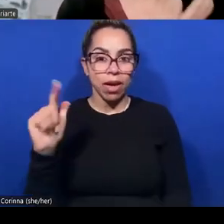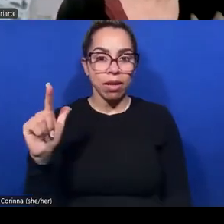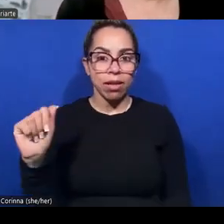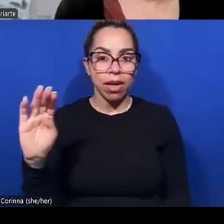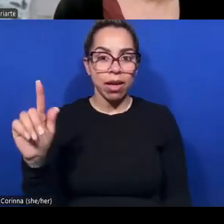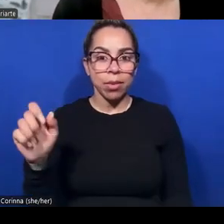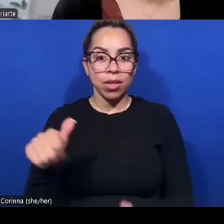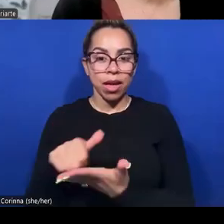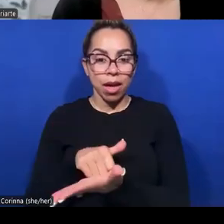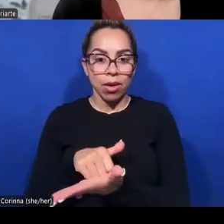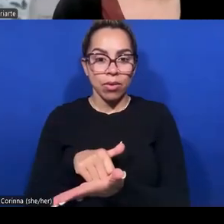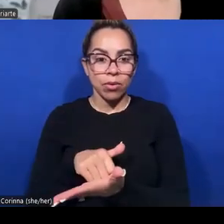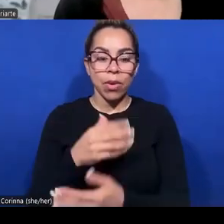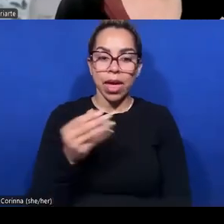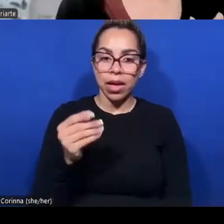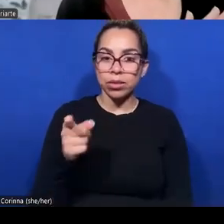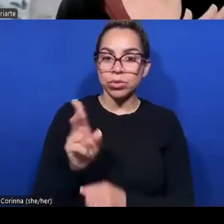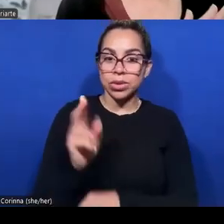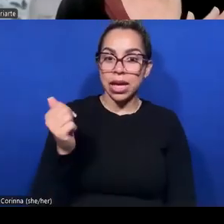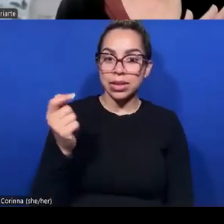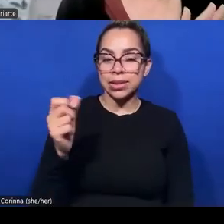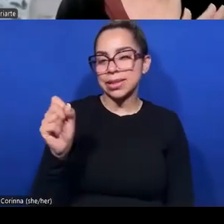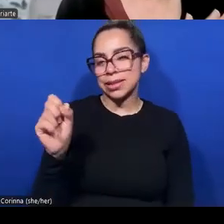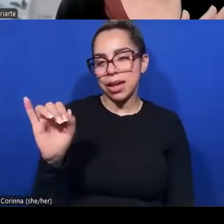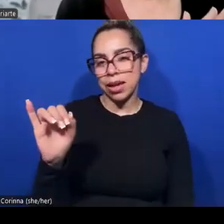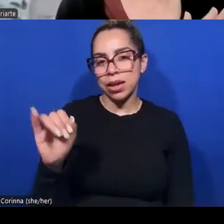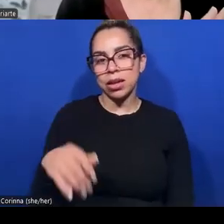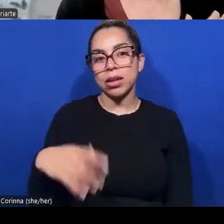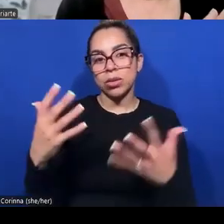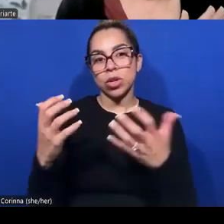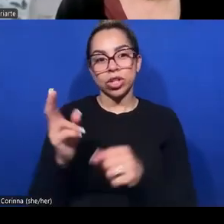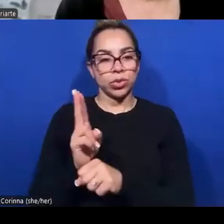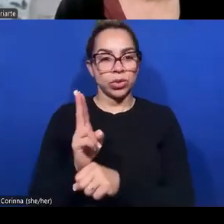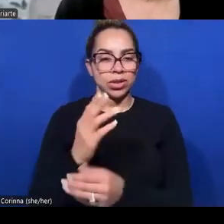and you're on SSI and you want to use some of that money in your CalAble